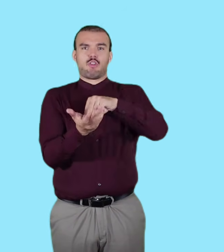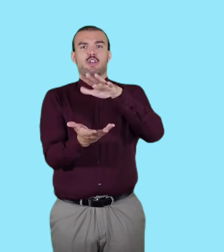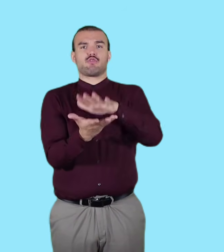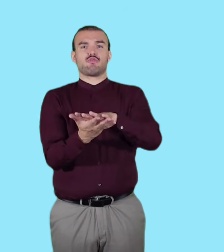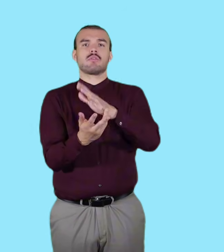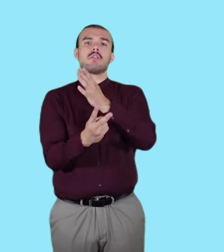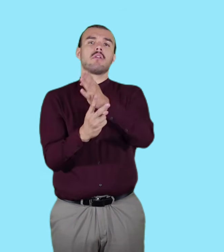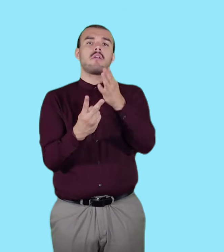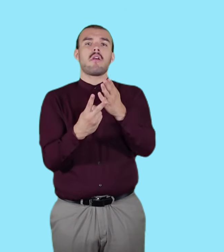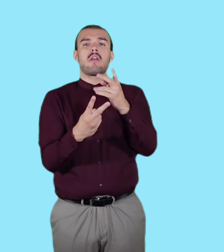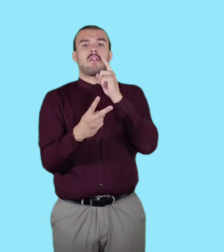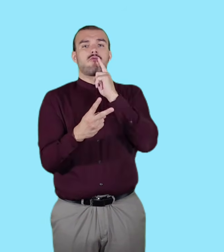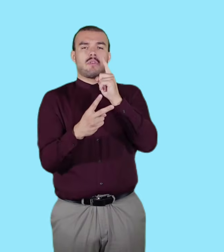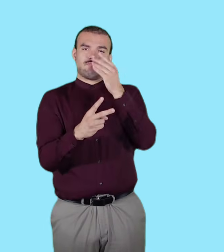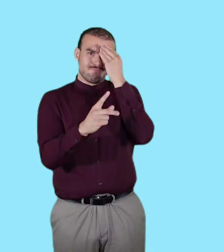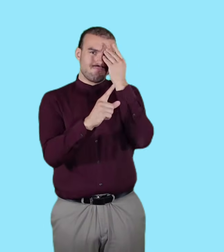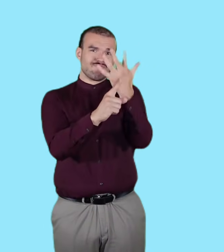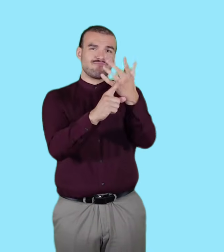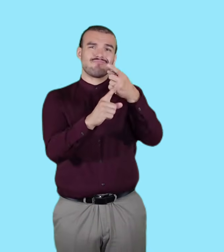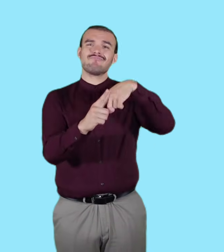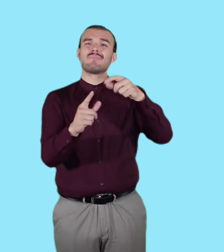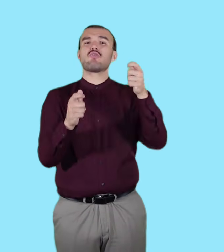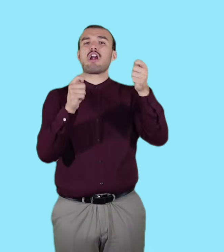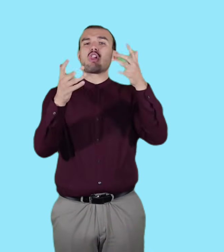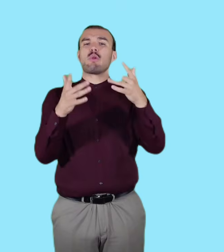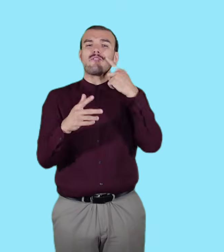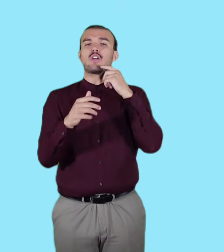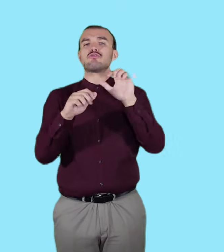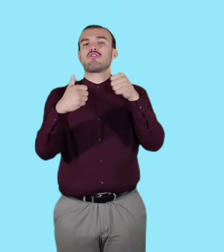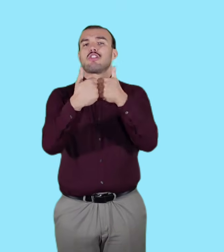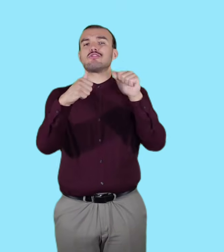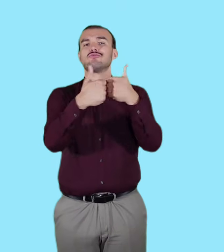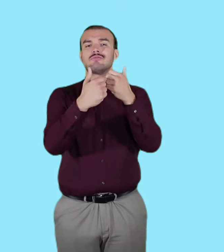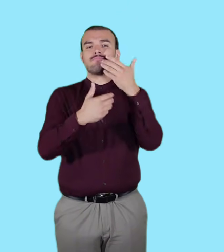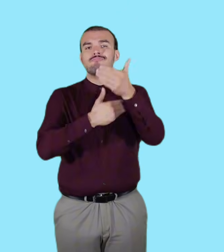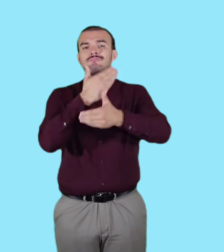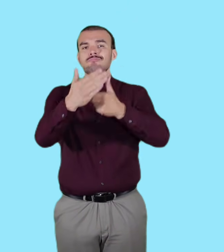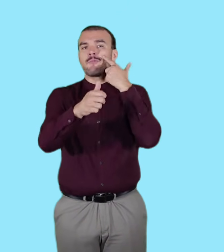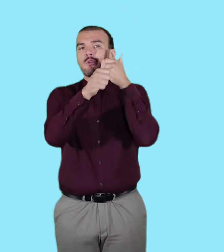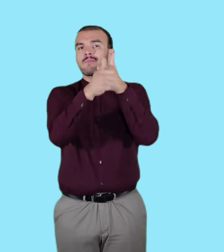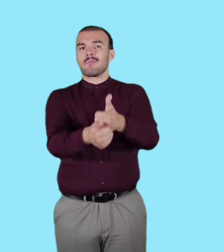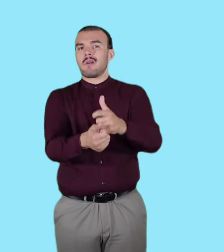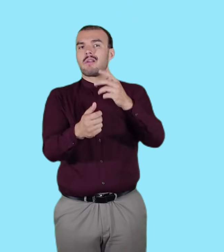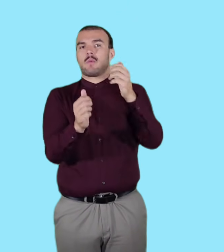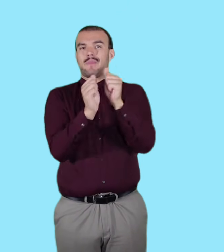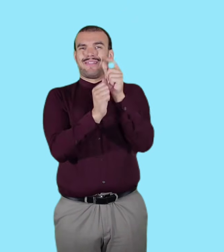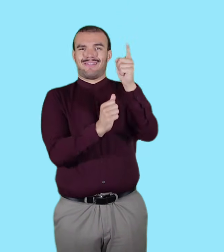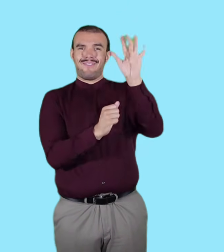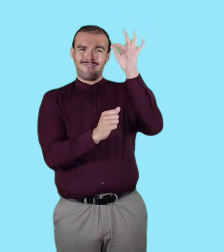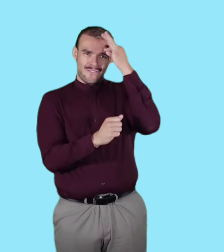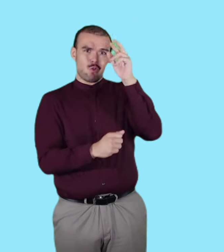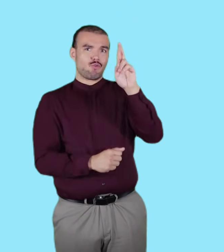and inform regulators of challenges faced in complying with federal regulations.